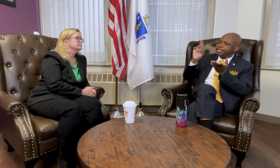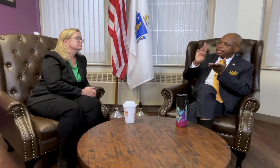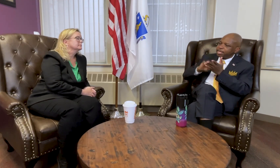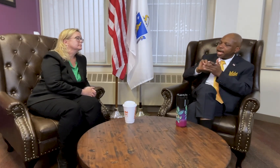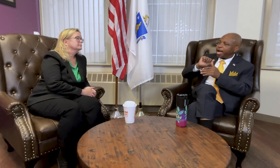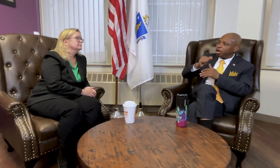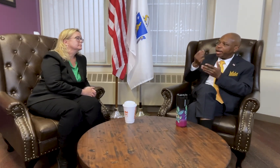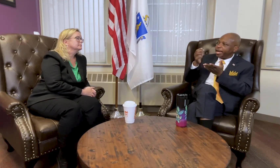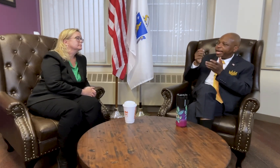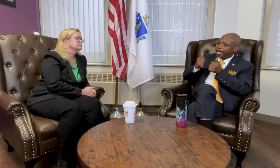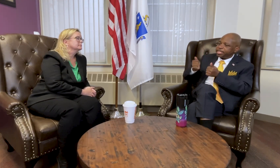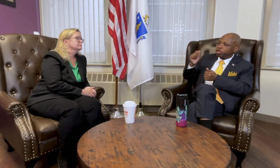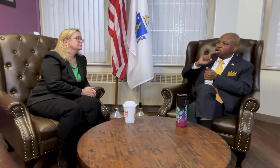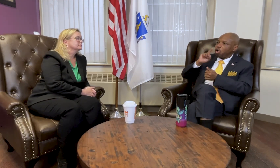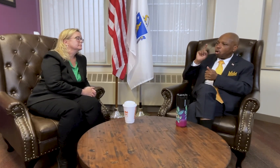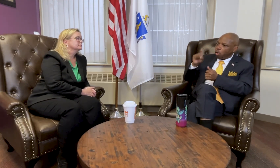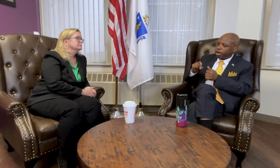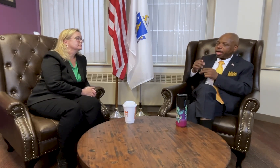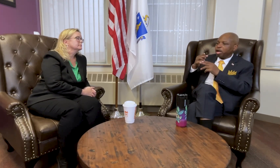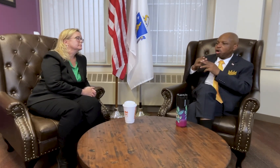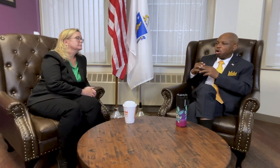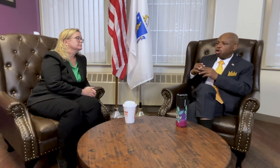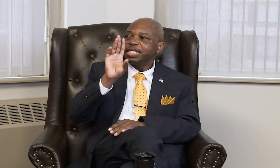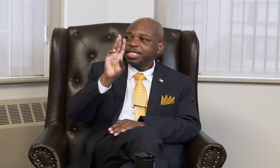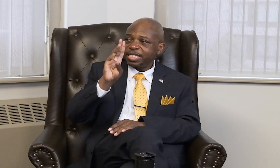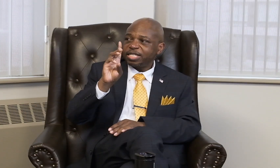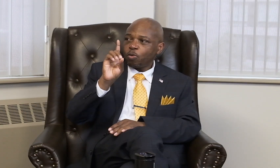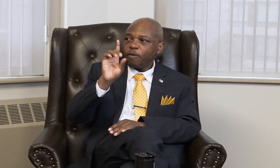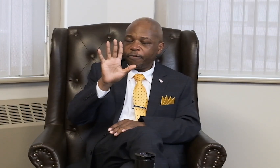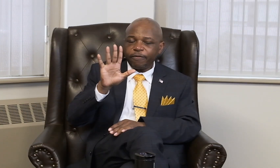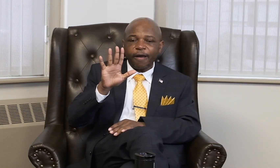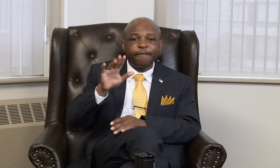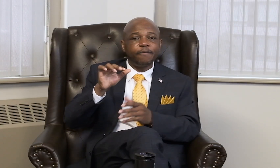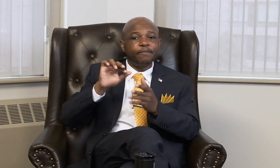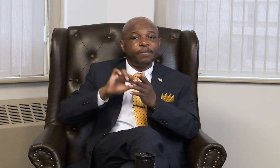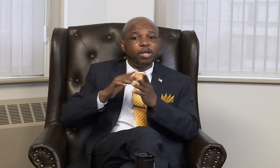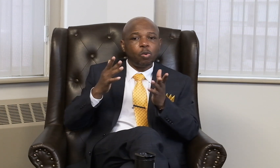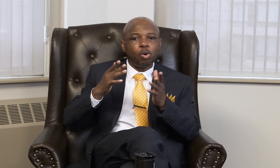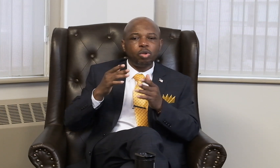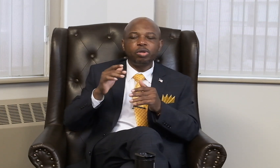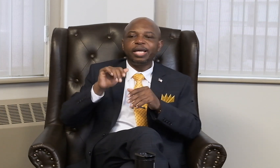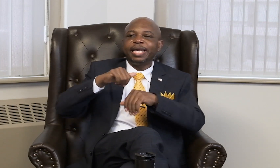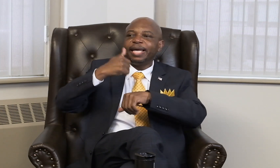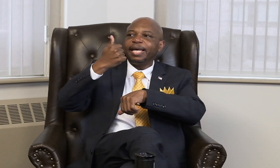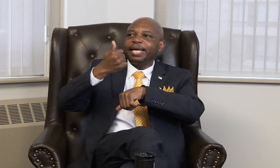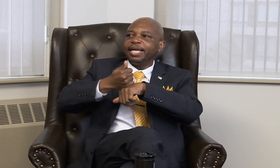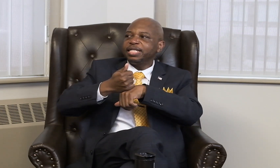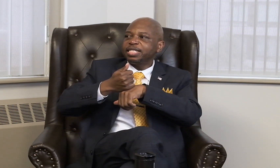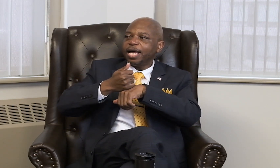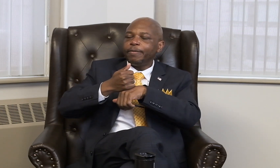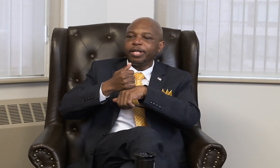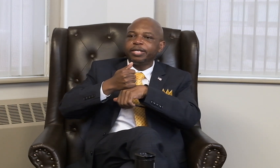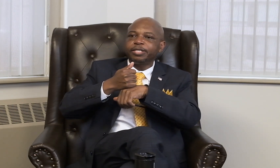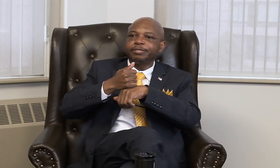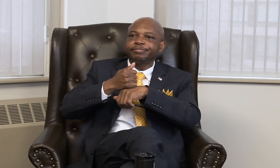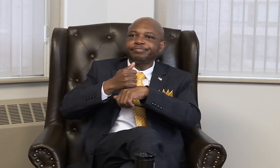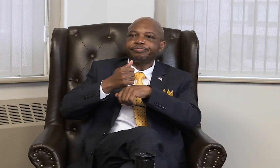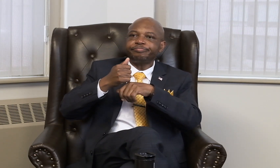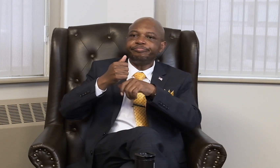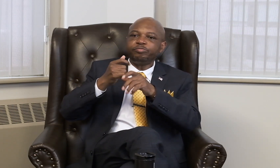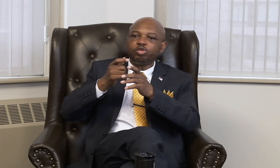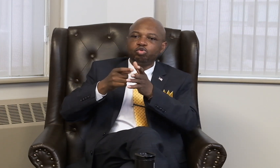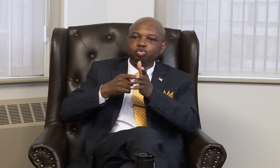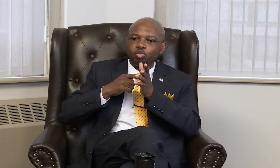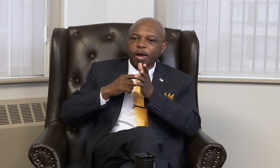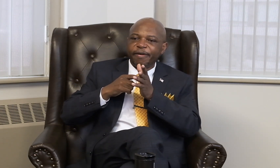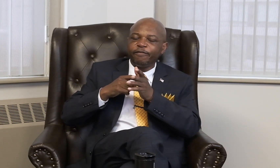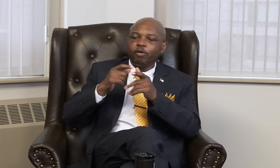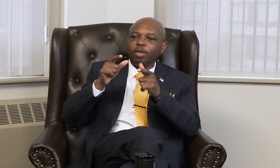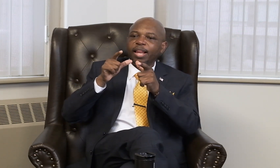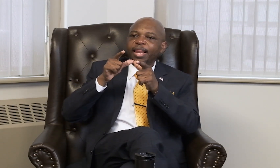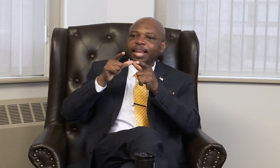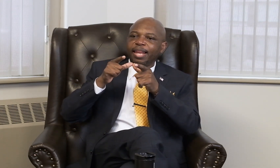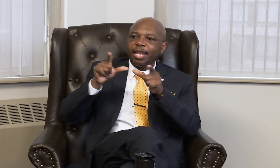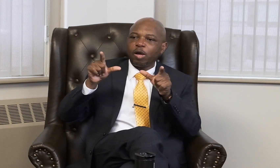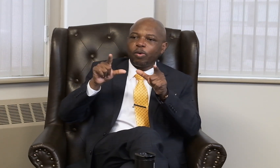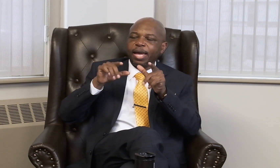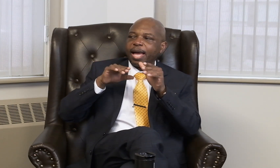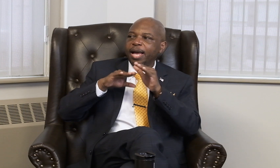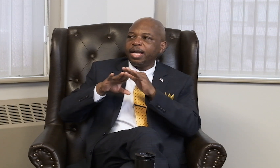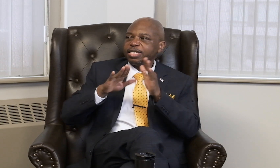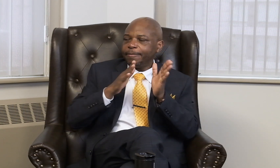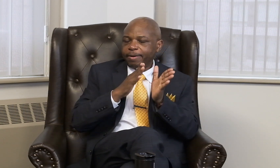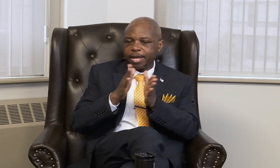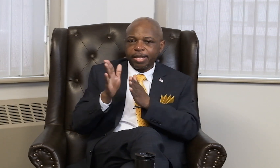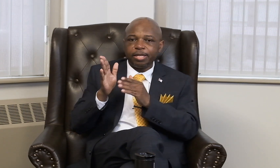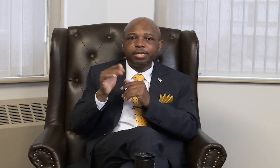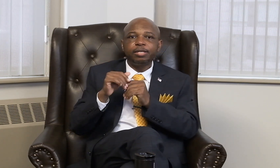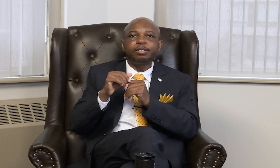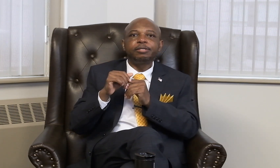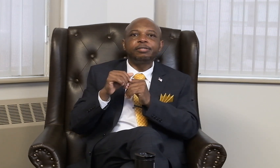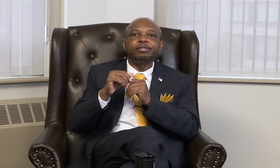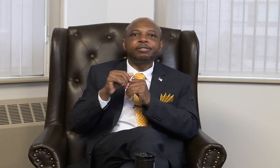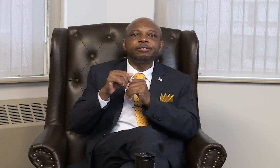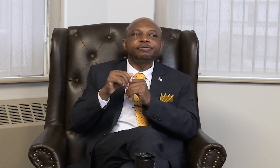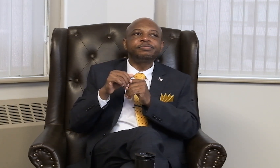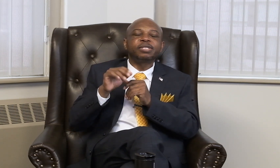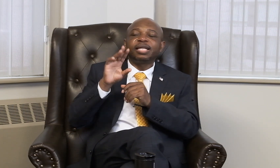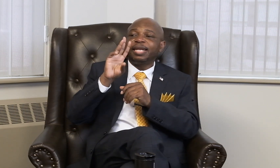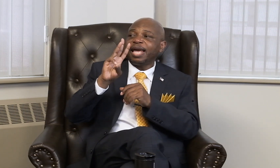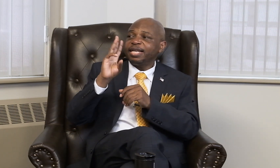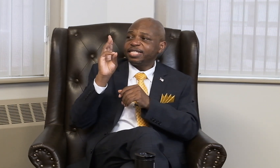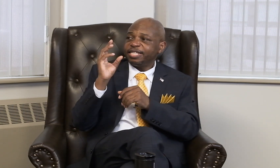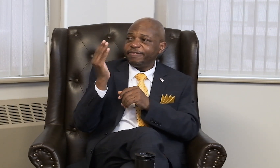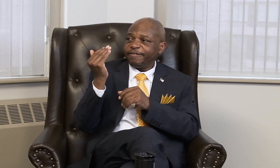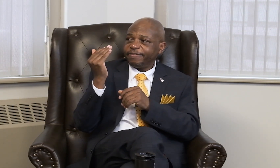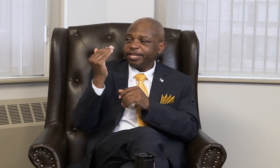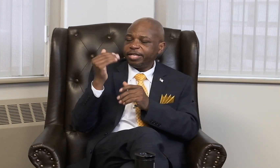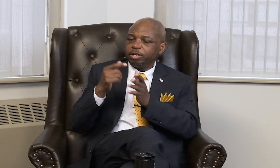Order 615. Executive Order 615 was established in order to require a Language Access Plan. Executive